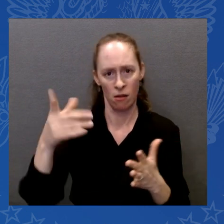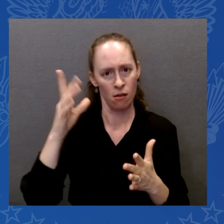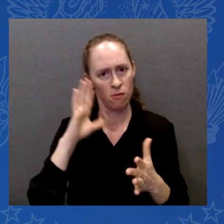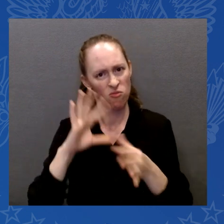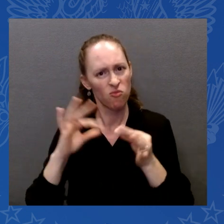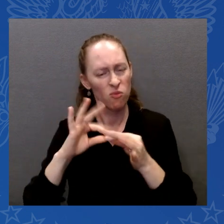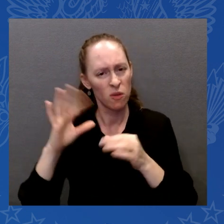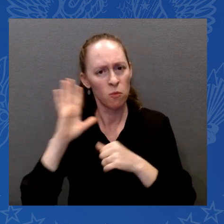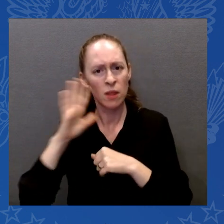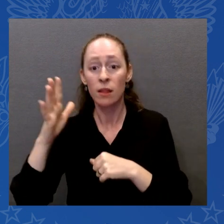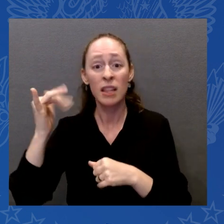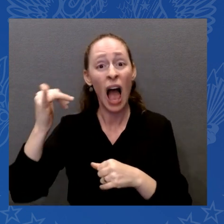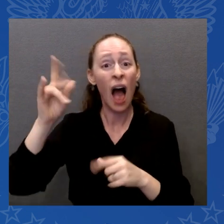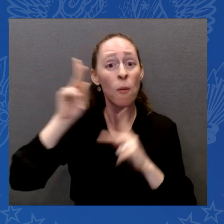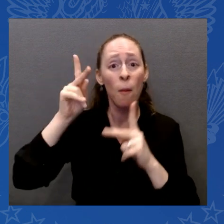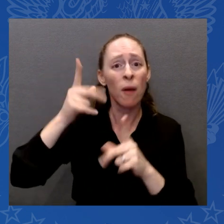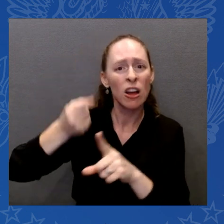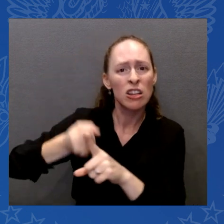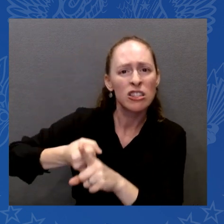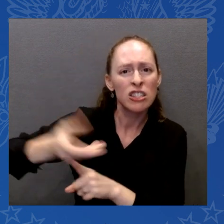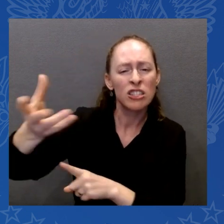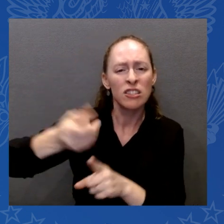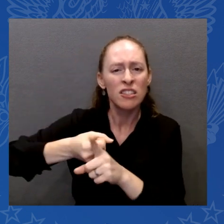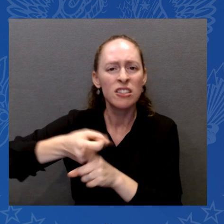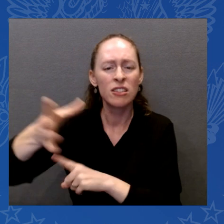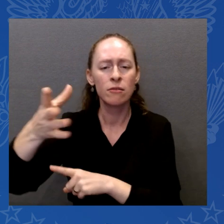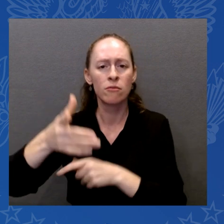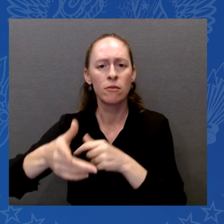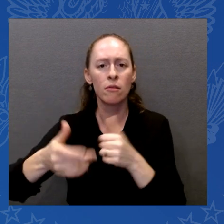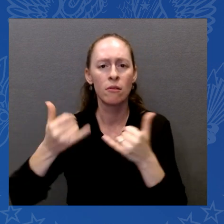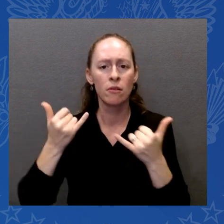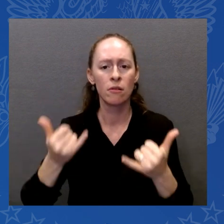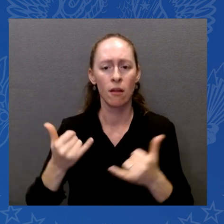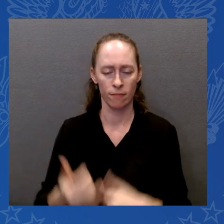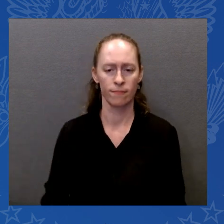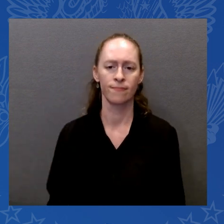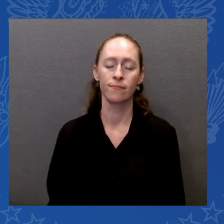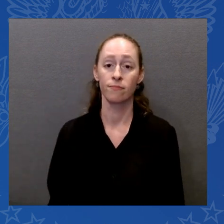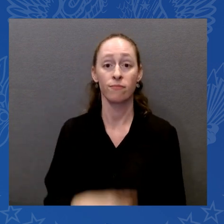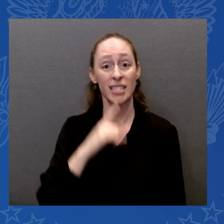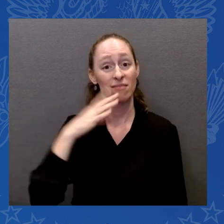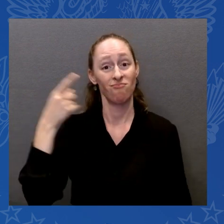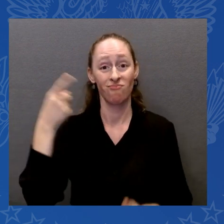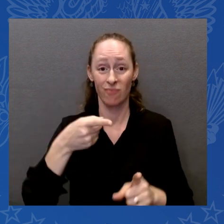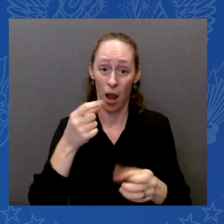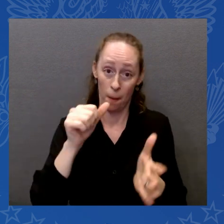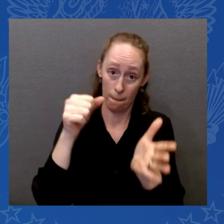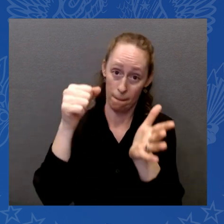Abortion is health care. It is our human right. It is safe.